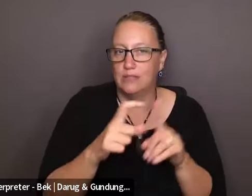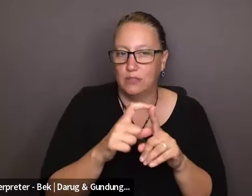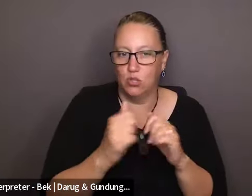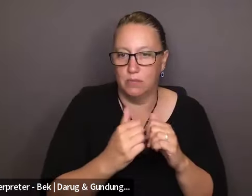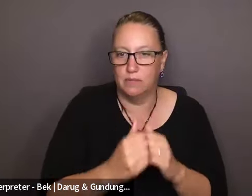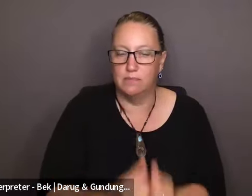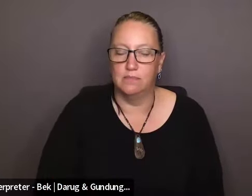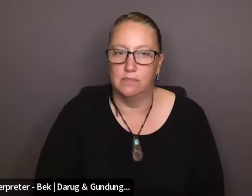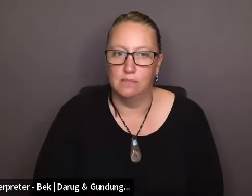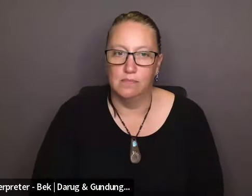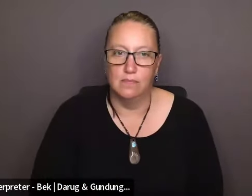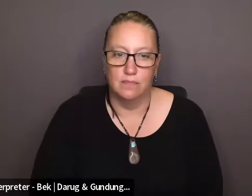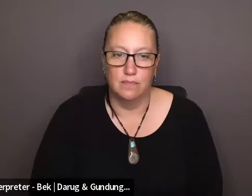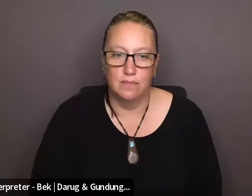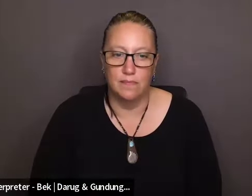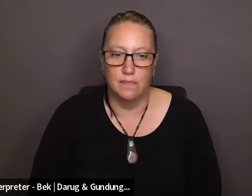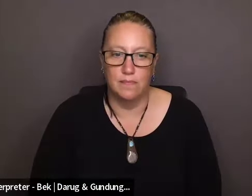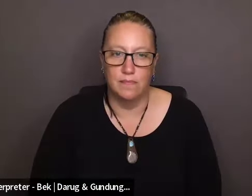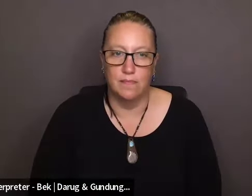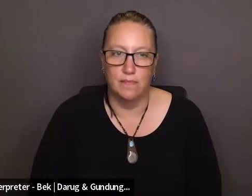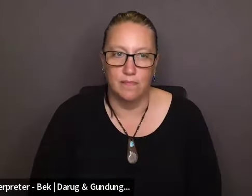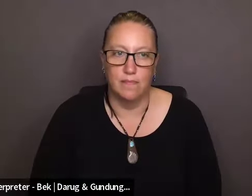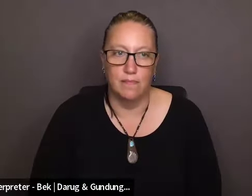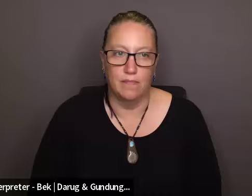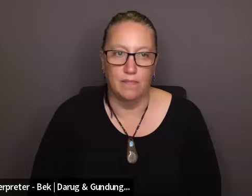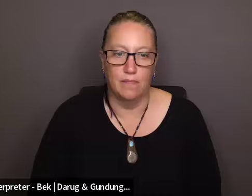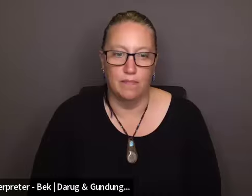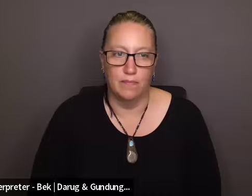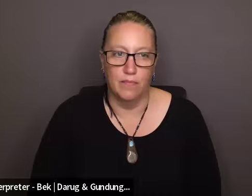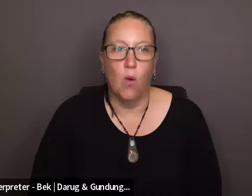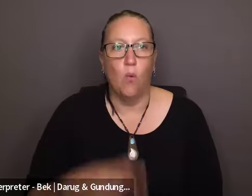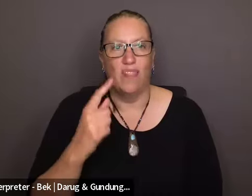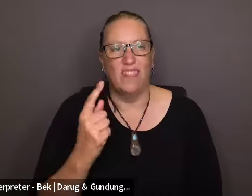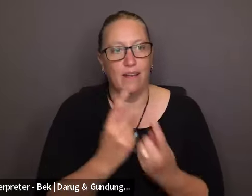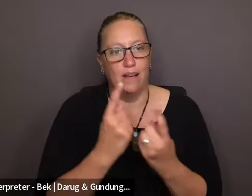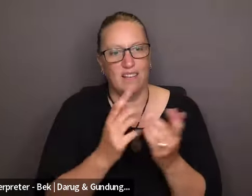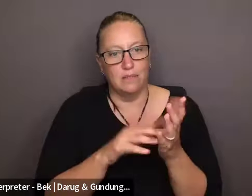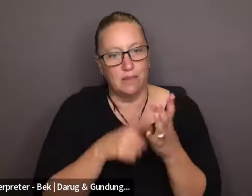available some time this week